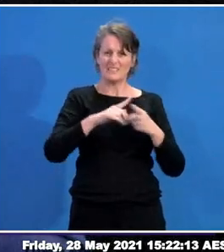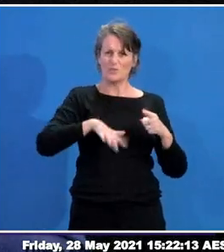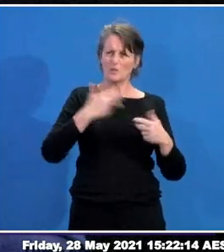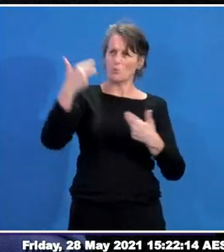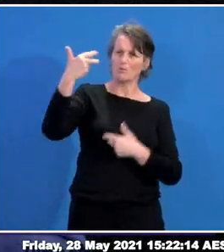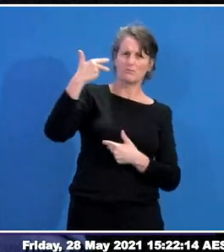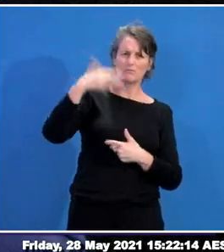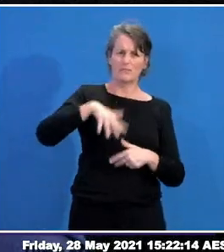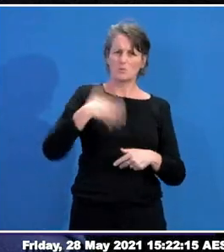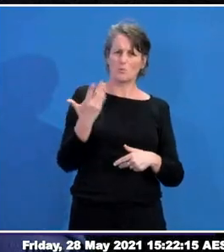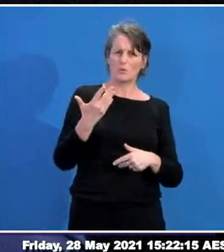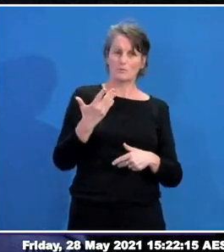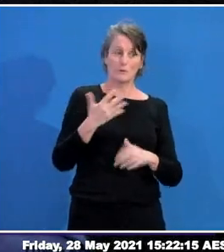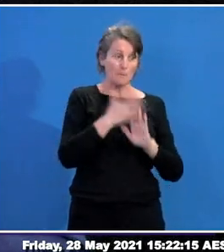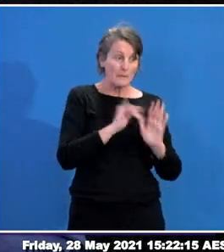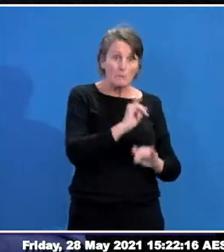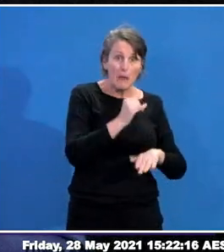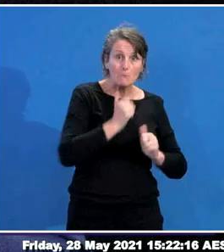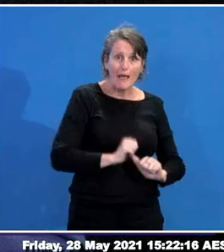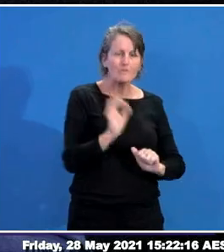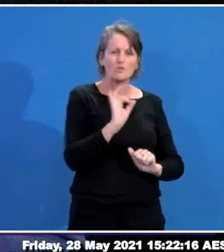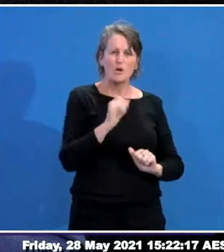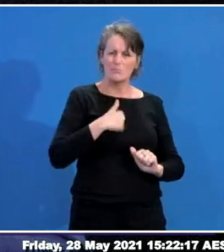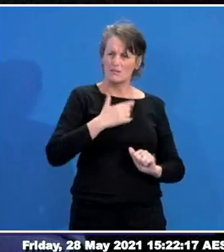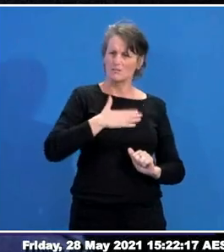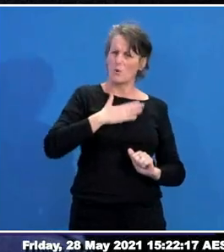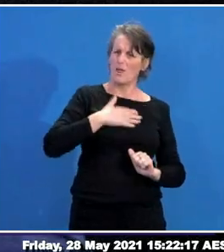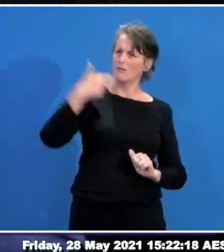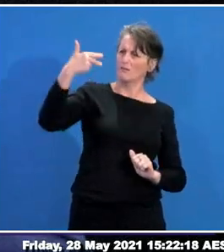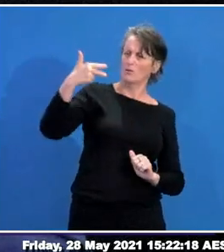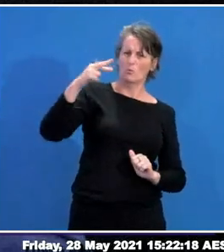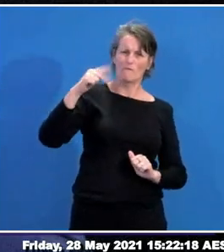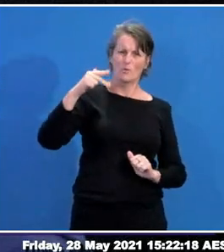anything untoward but because they don't like the idea of being surveilled at work.